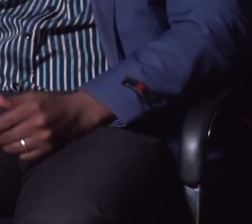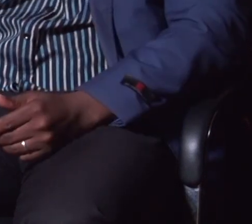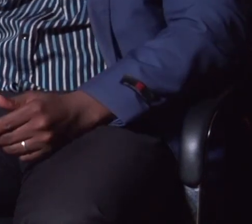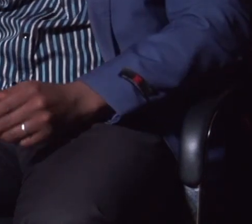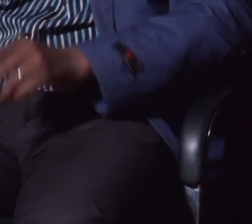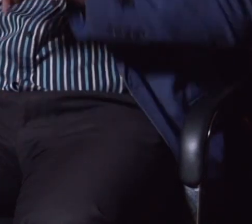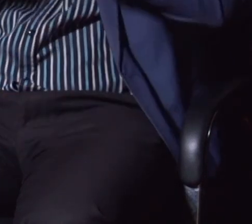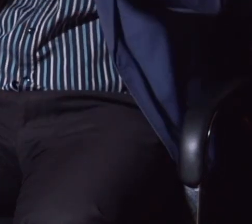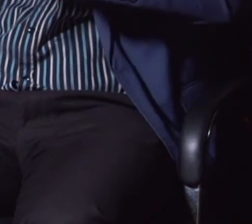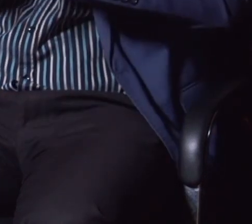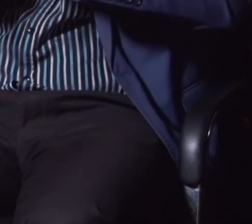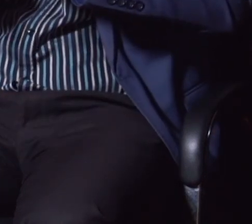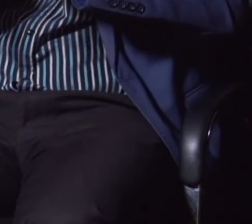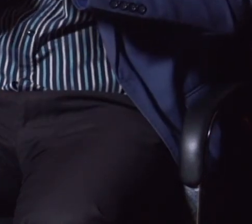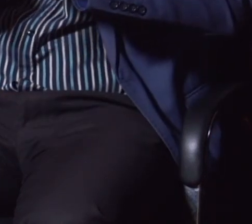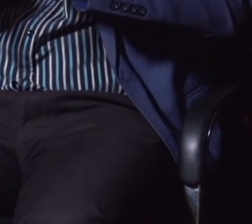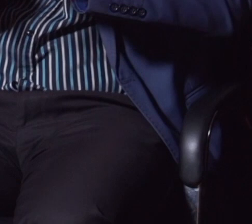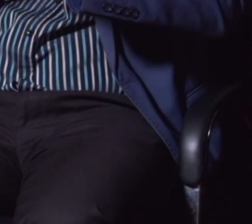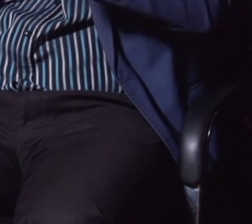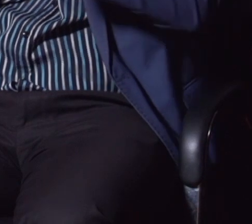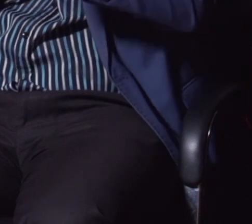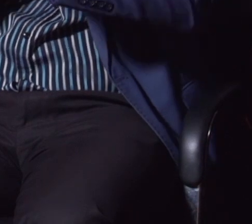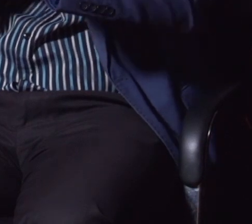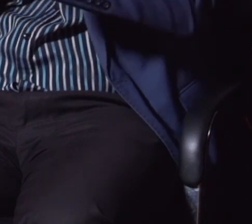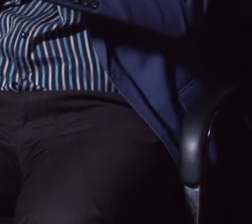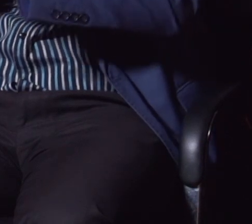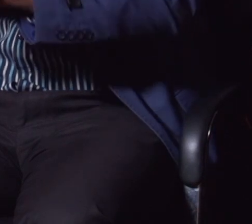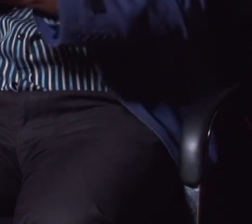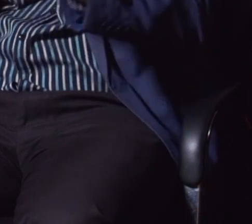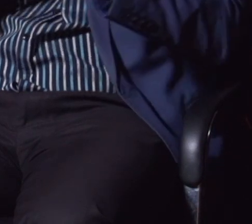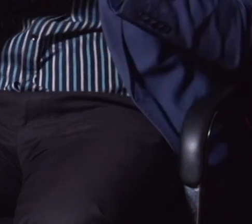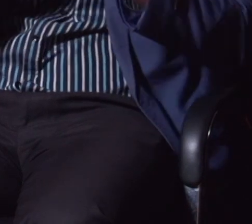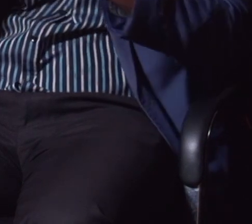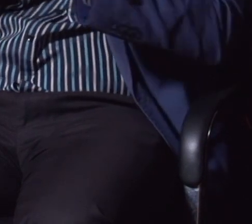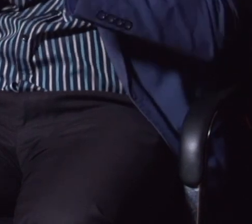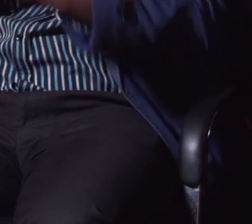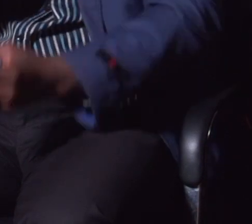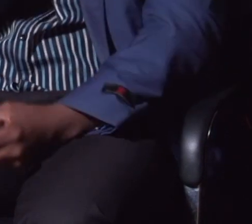This has allowed us, the deaf community, to be following